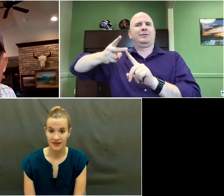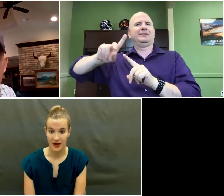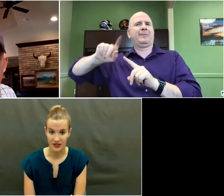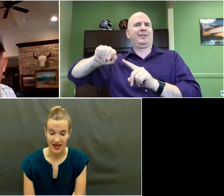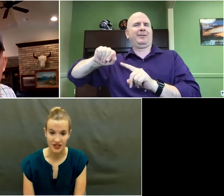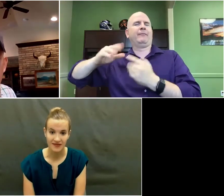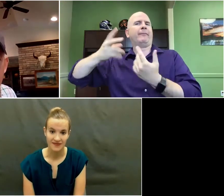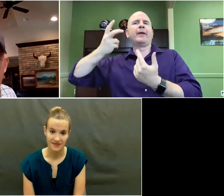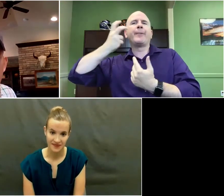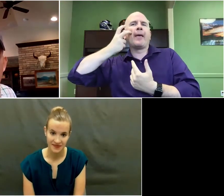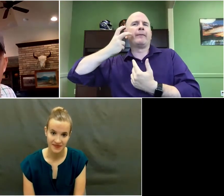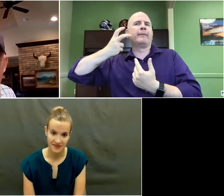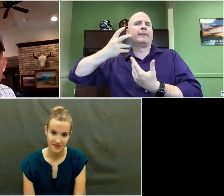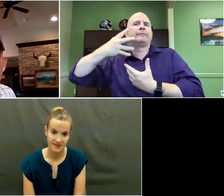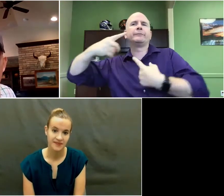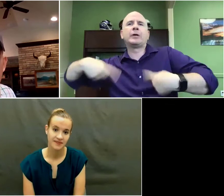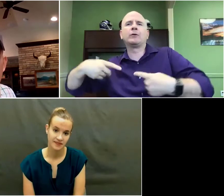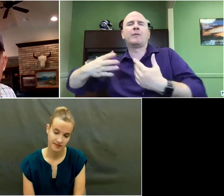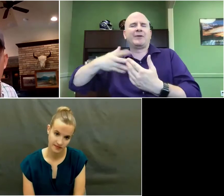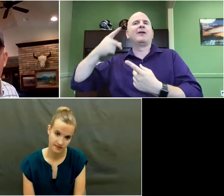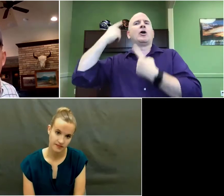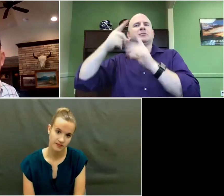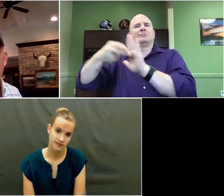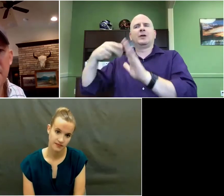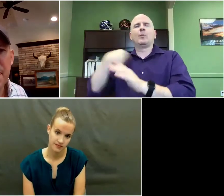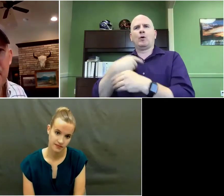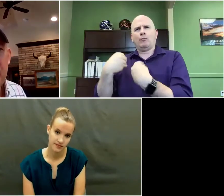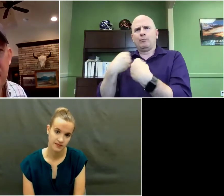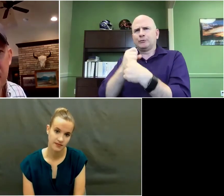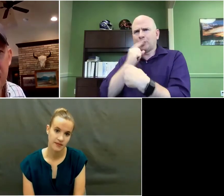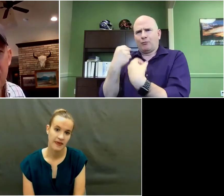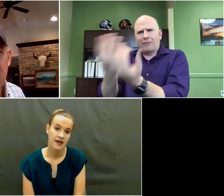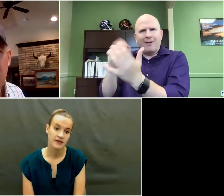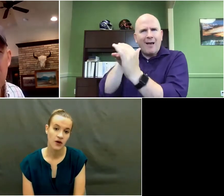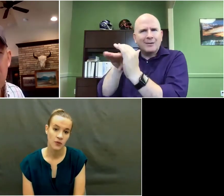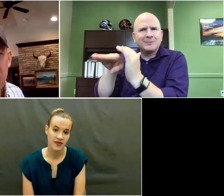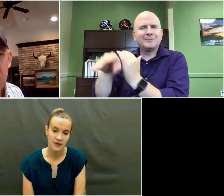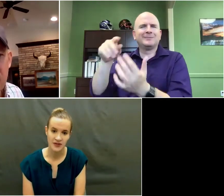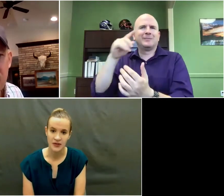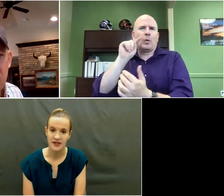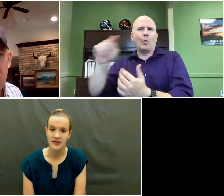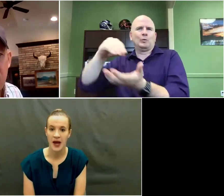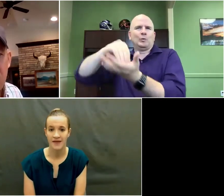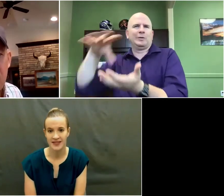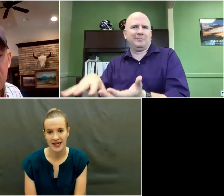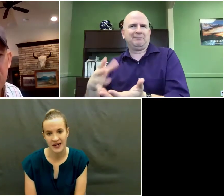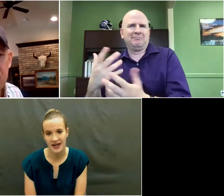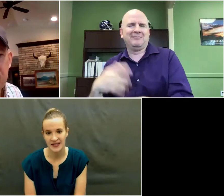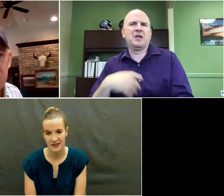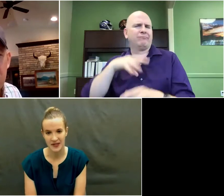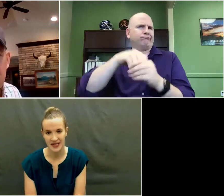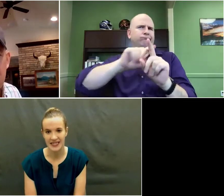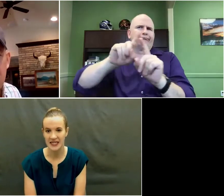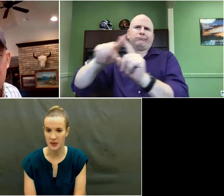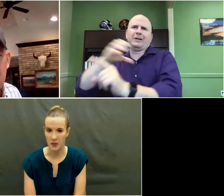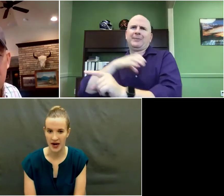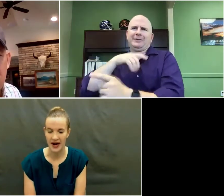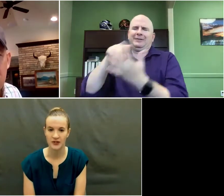their education. So with those students who have a secondary disability, it does require extra